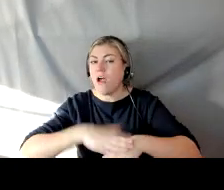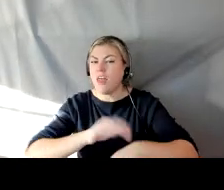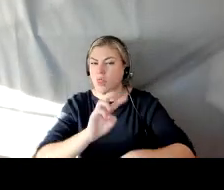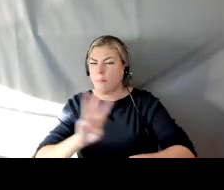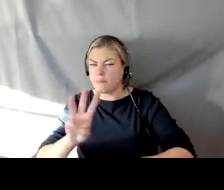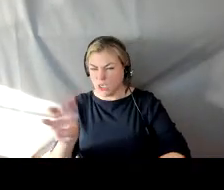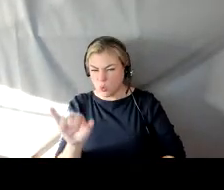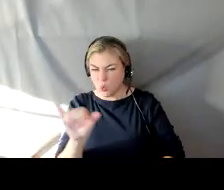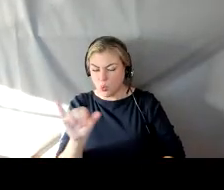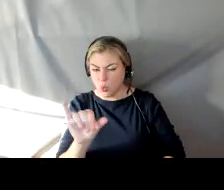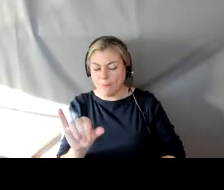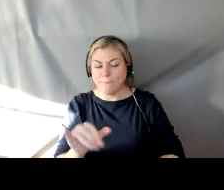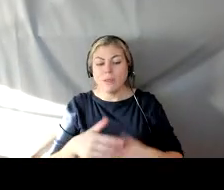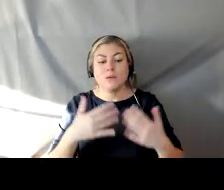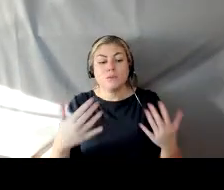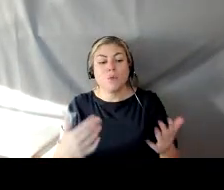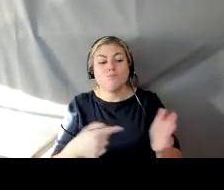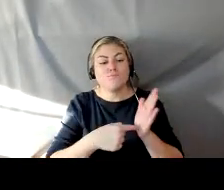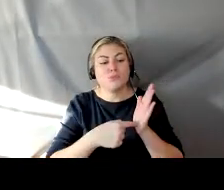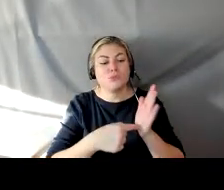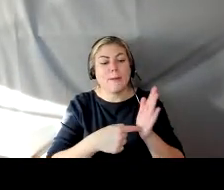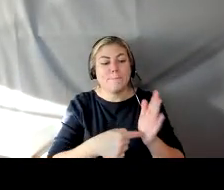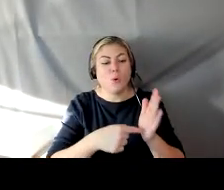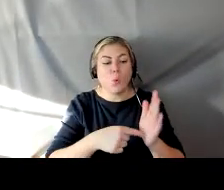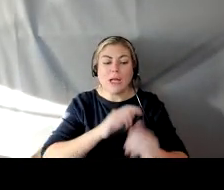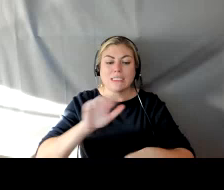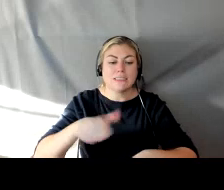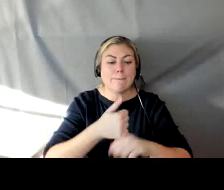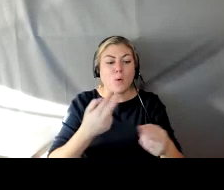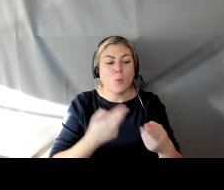resources that does that represent a distinct story in the area,